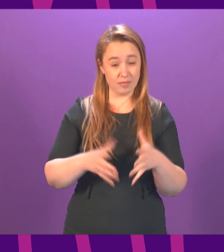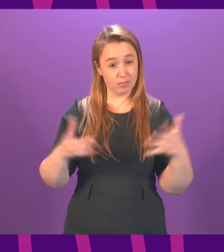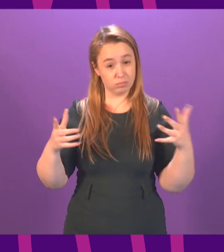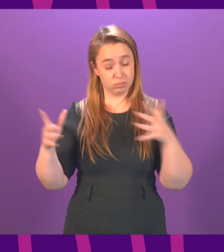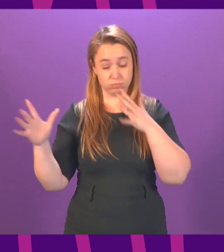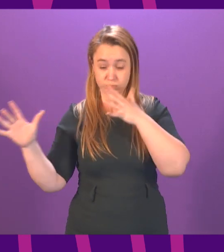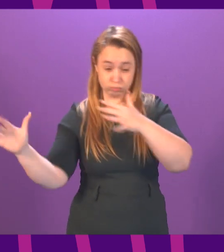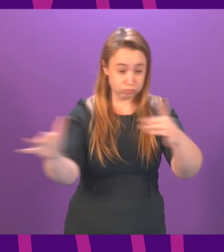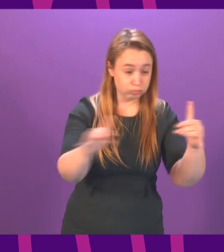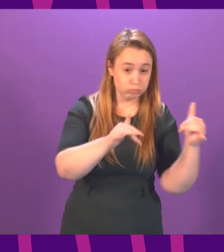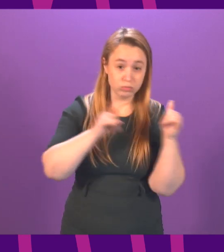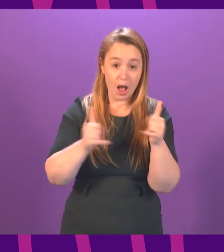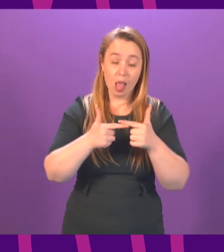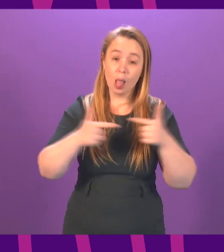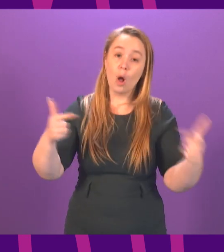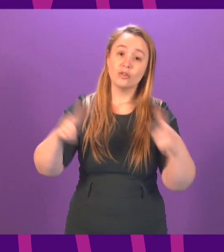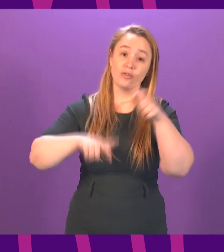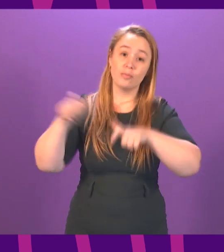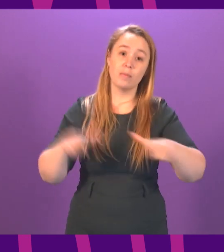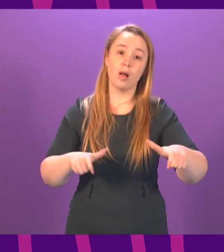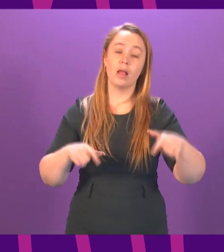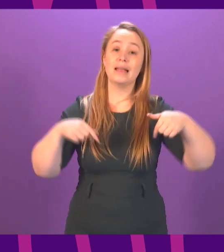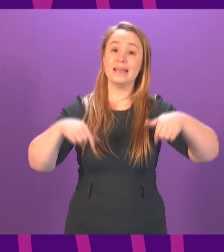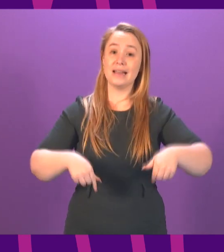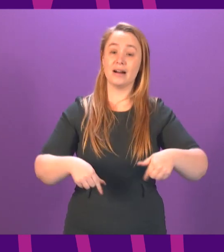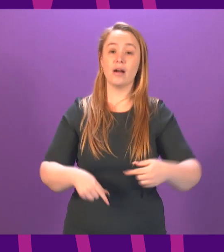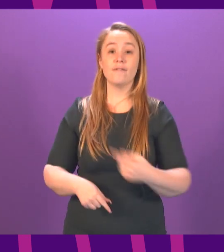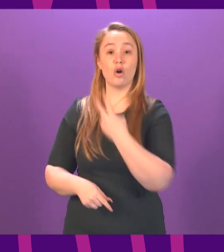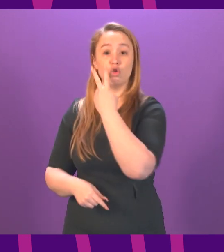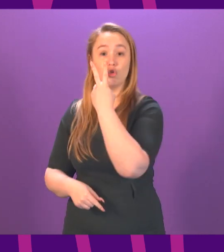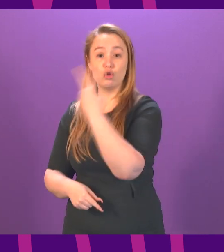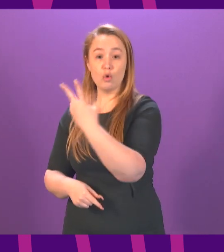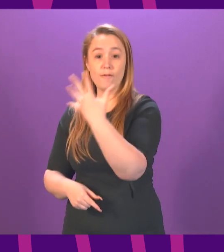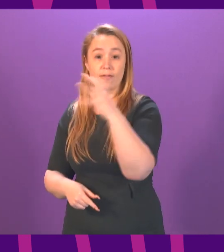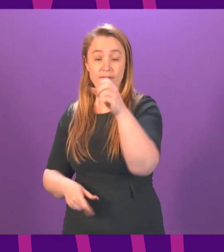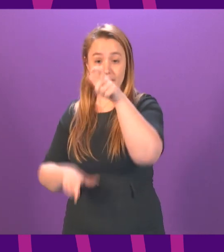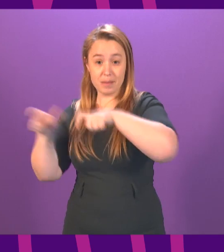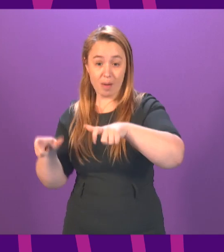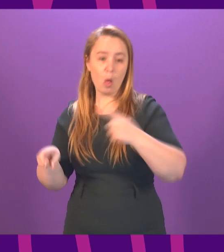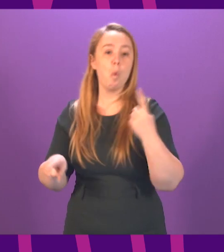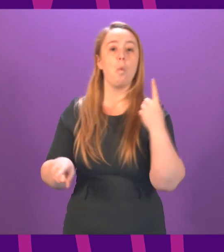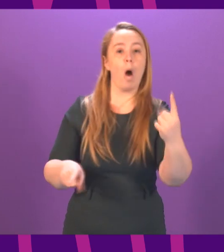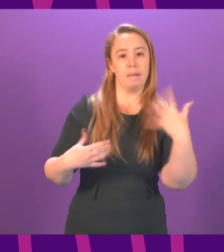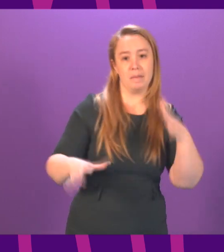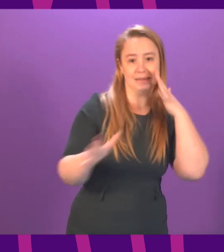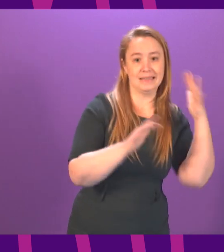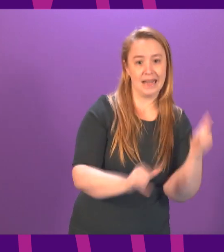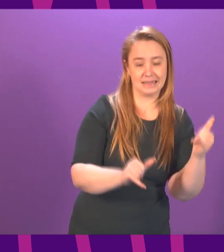daily. In Scotland, that figure is one in every 250 people. Even in the past week, our test and